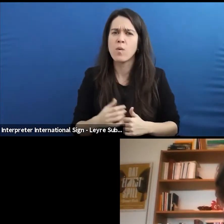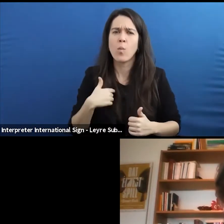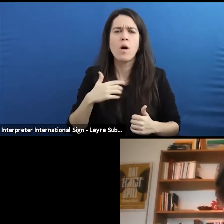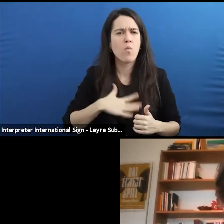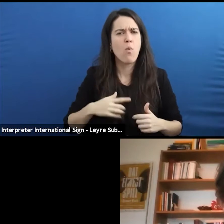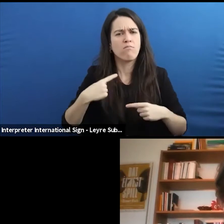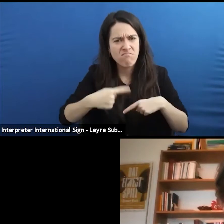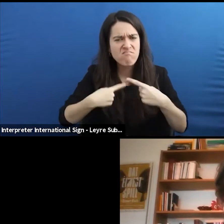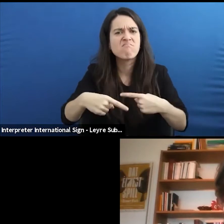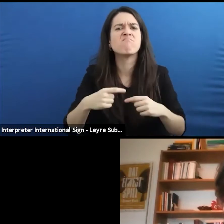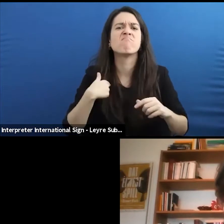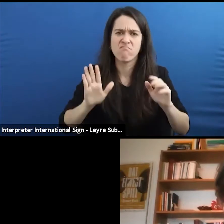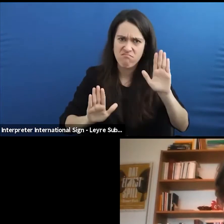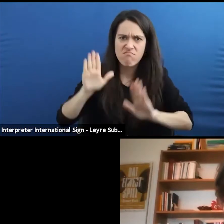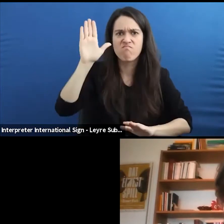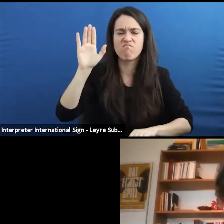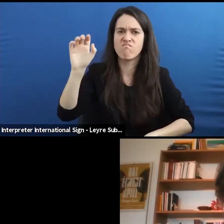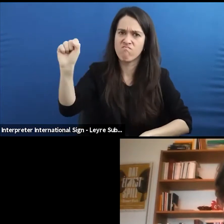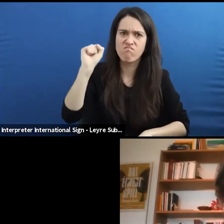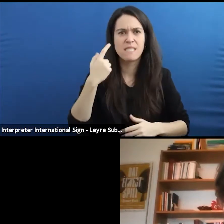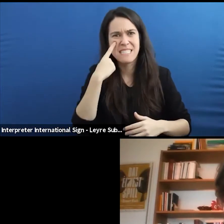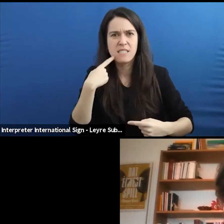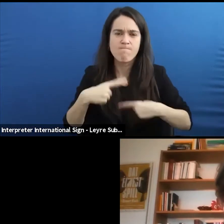we will heard that the conversation started during those three days.